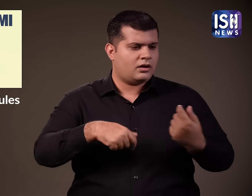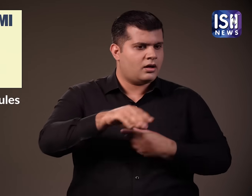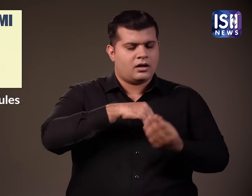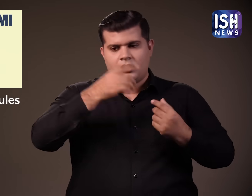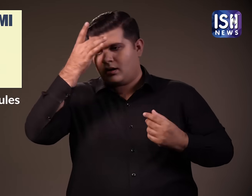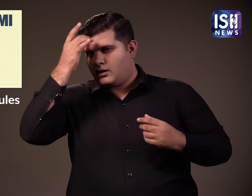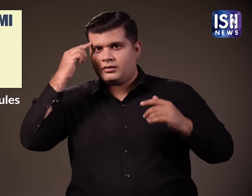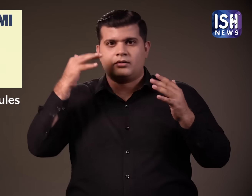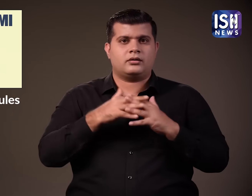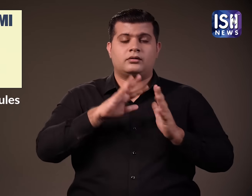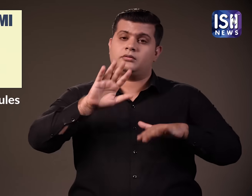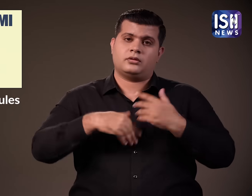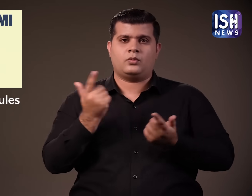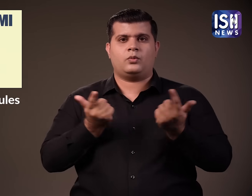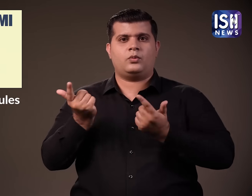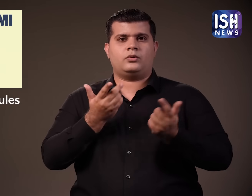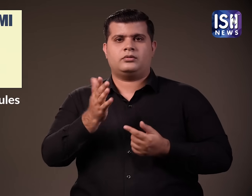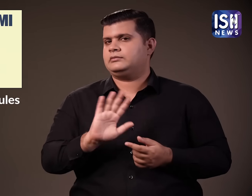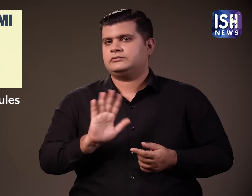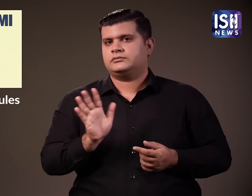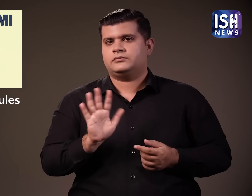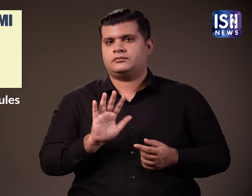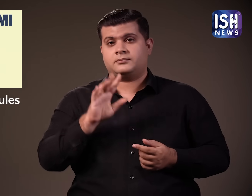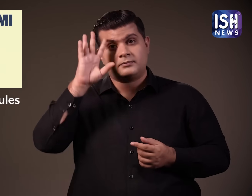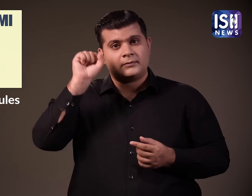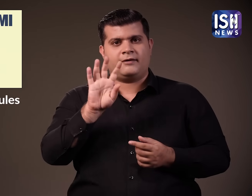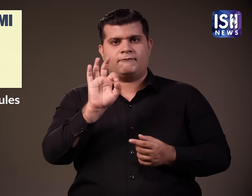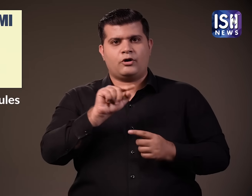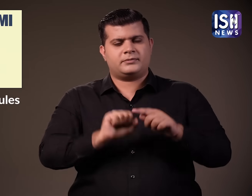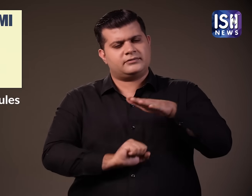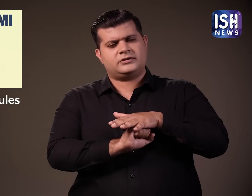leading to stress and possibly requiring loans. So, remember not to exceed 40%.